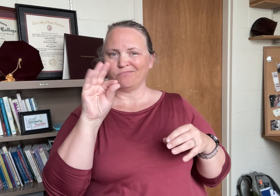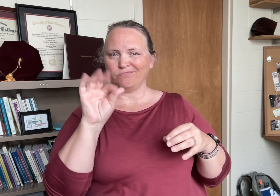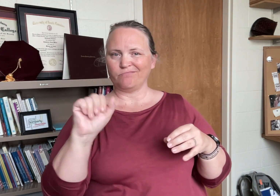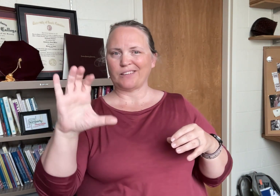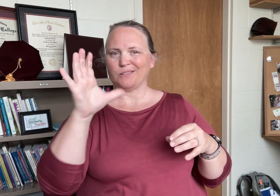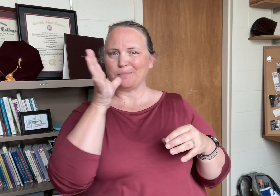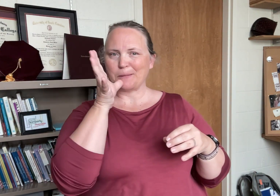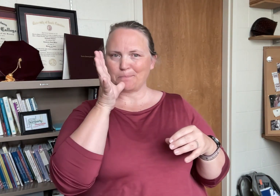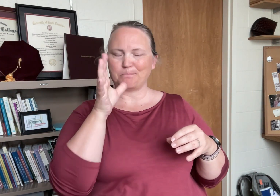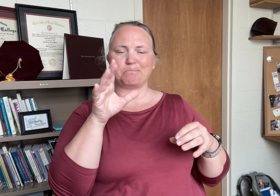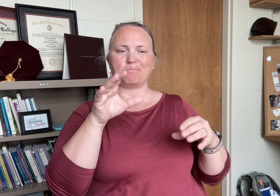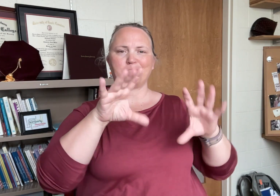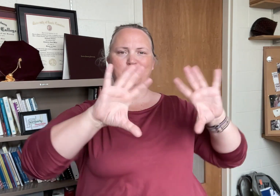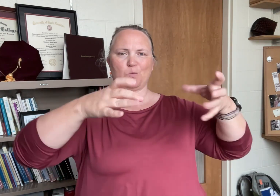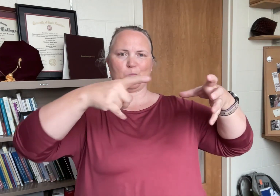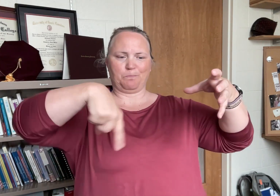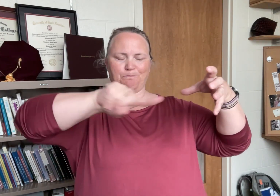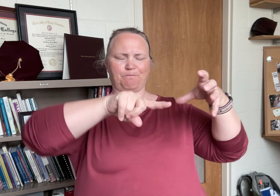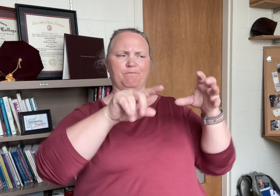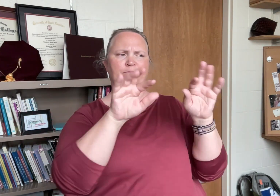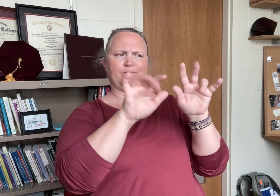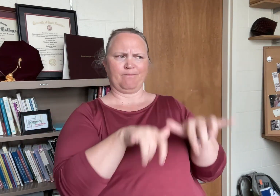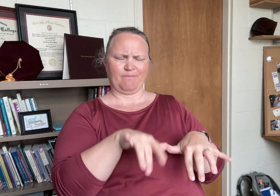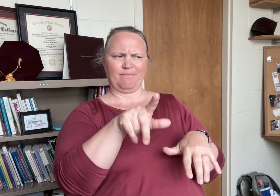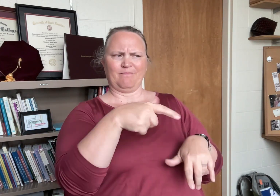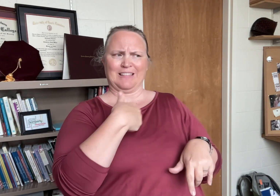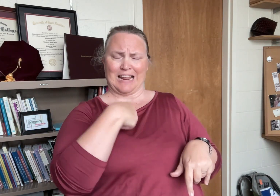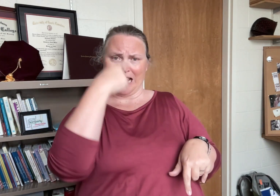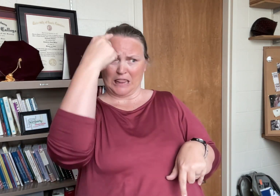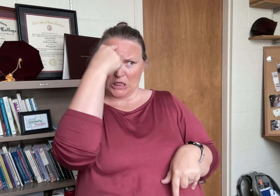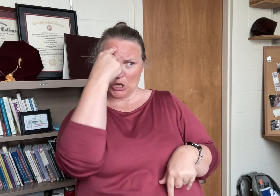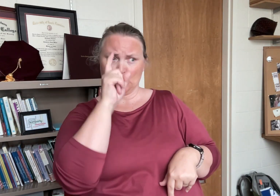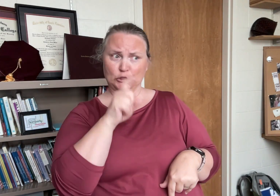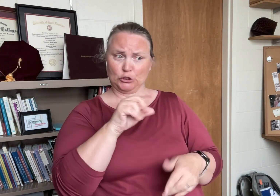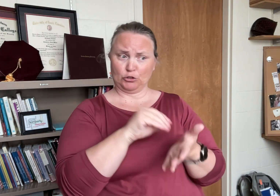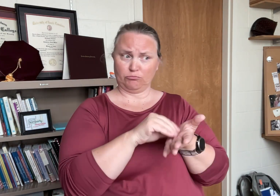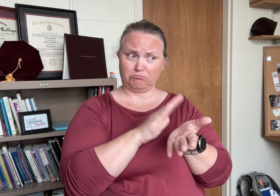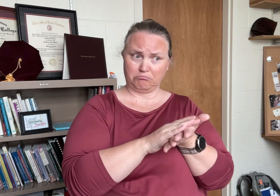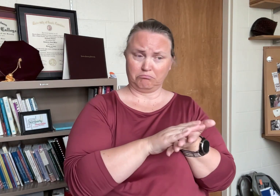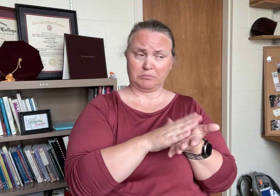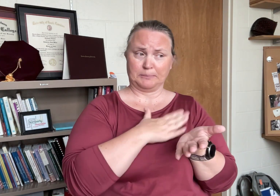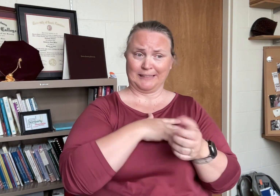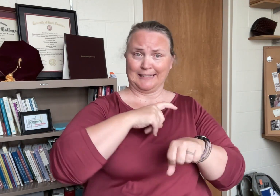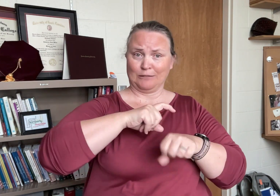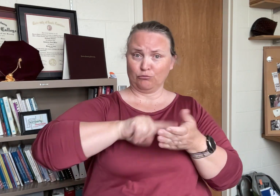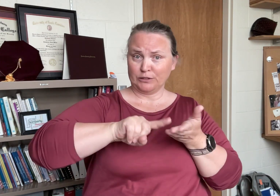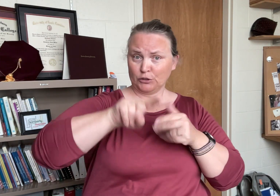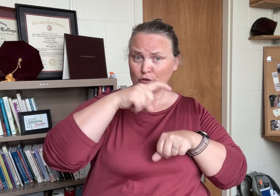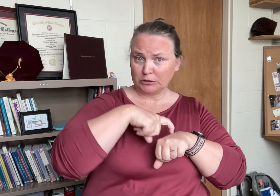information from other people, I posted in a Tenure Track Moms Facebook group and asked them about research time.